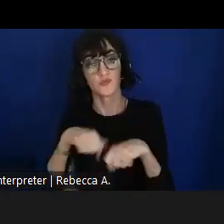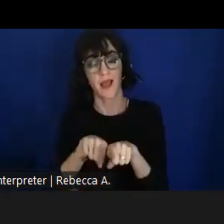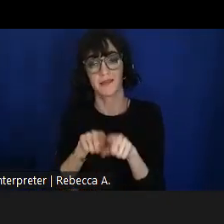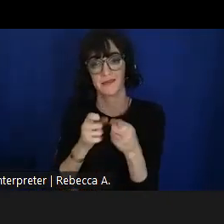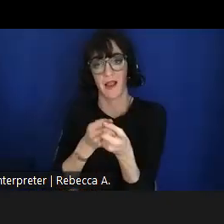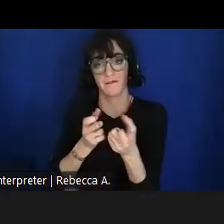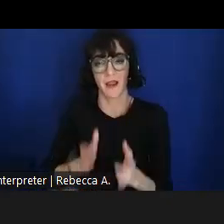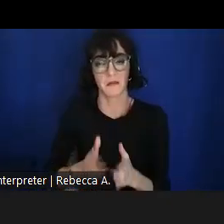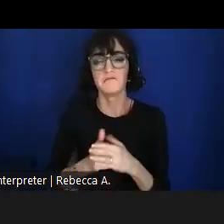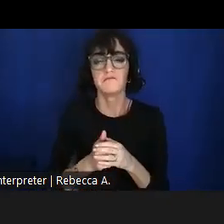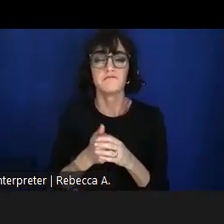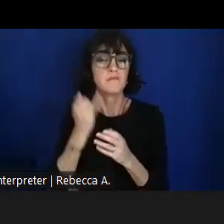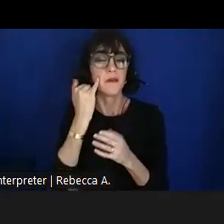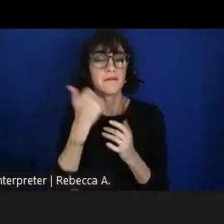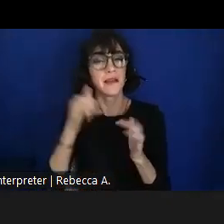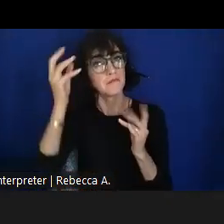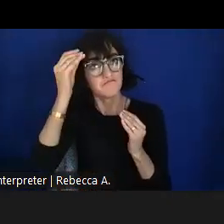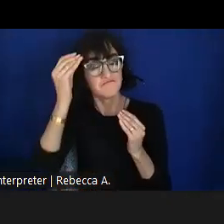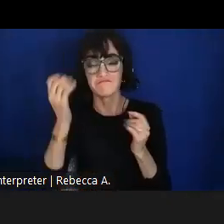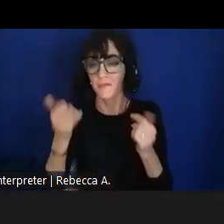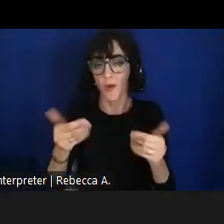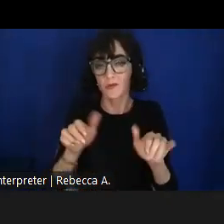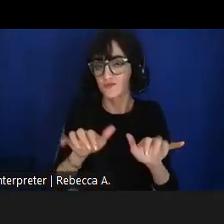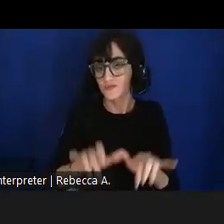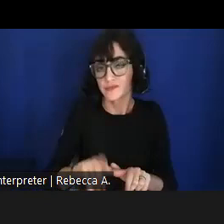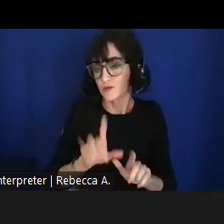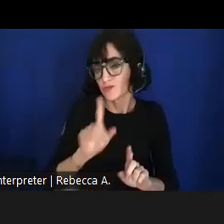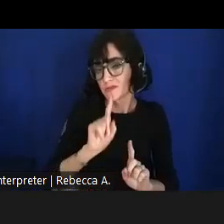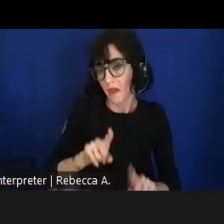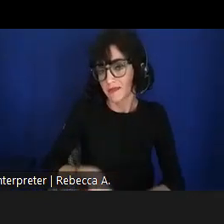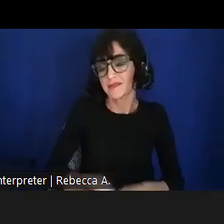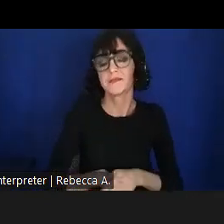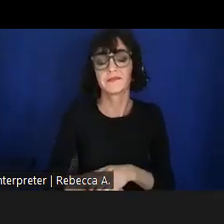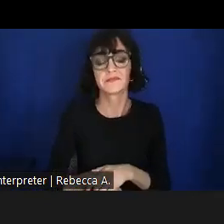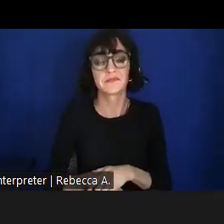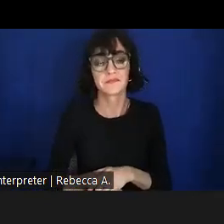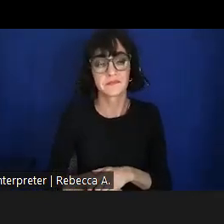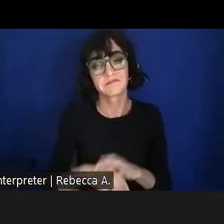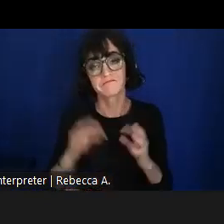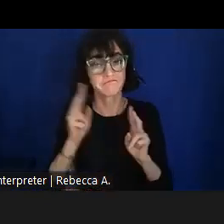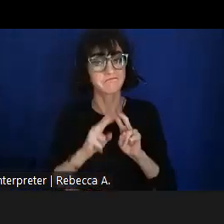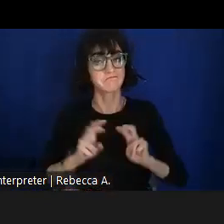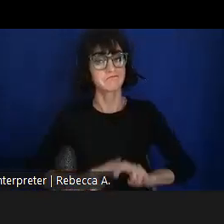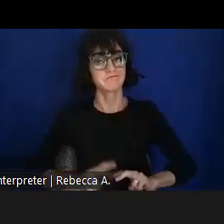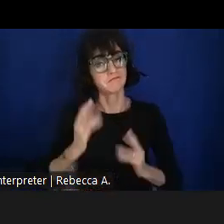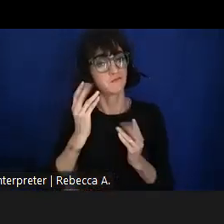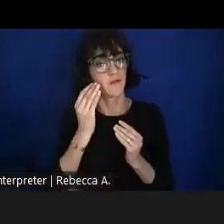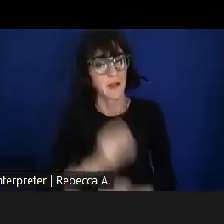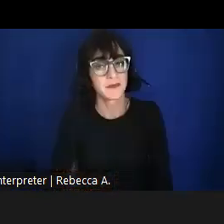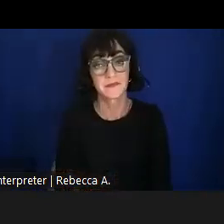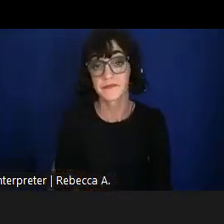put any kind of responses in the chat as you um you know are reflecting on this so first